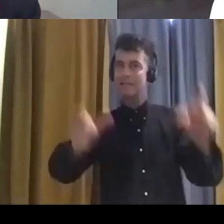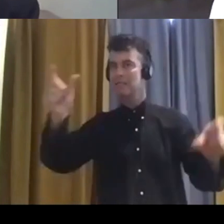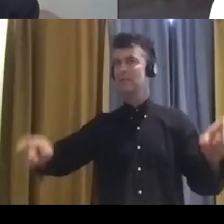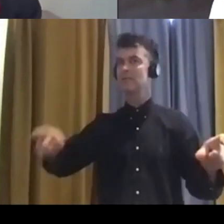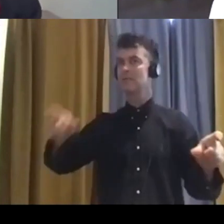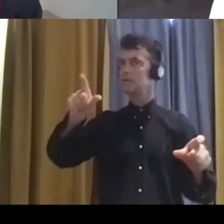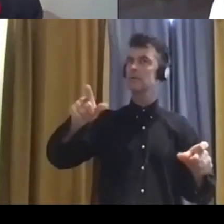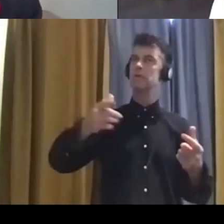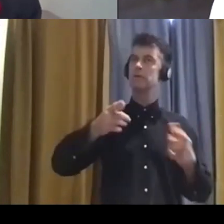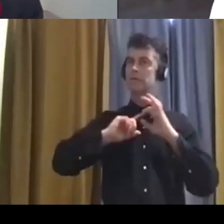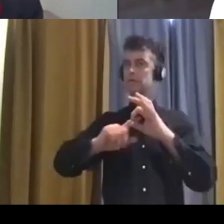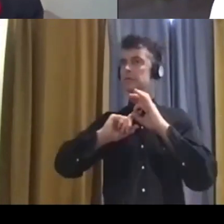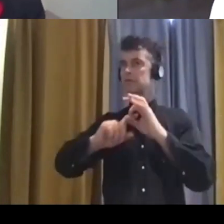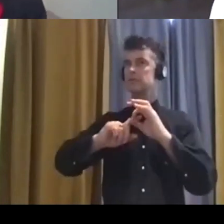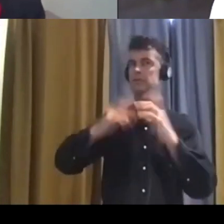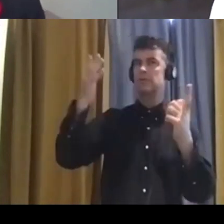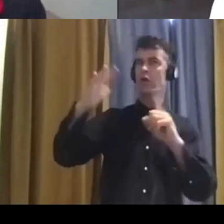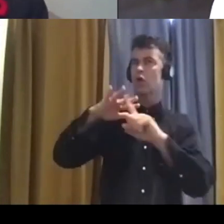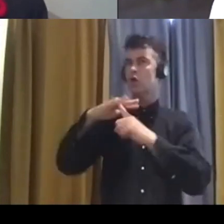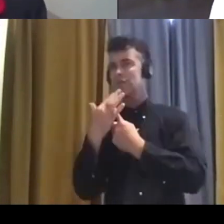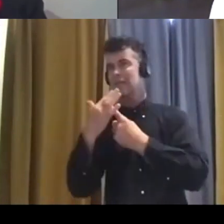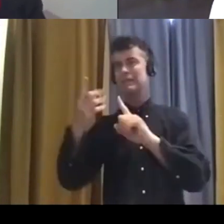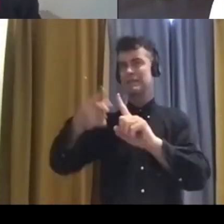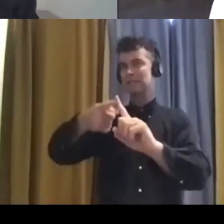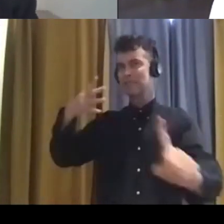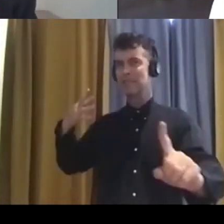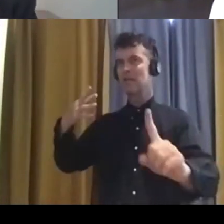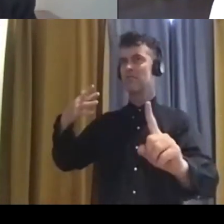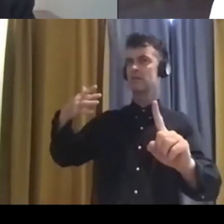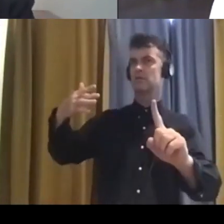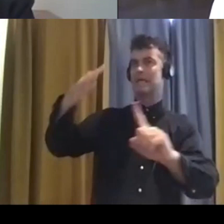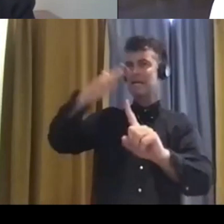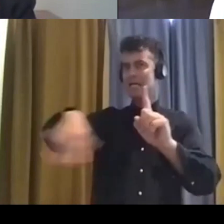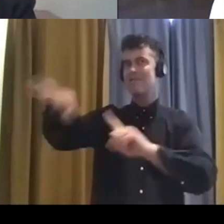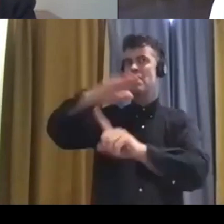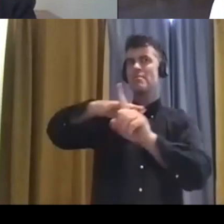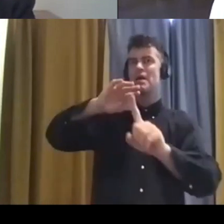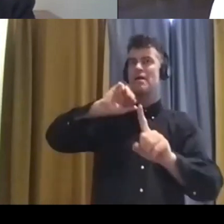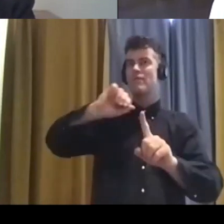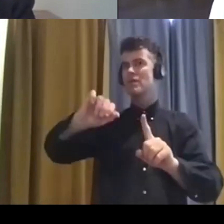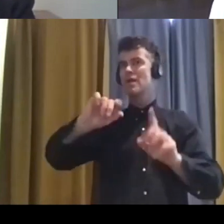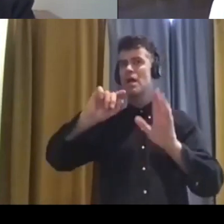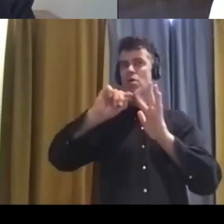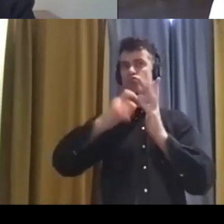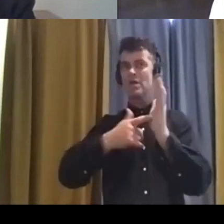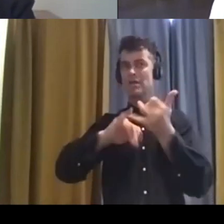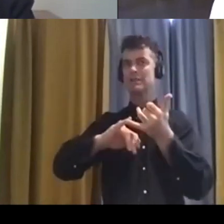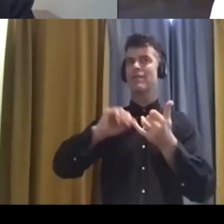their customers, they put them through context-specific environments for their products and services